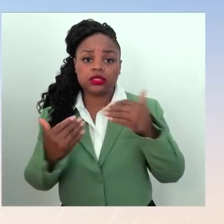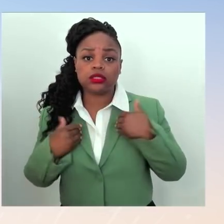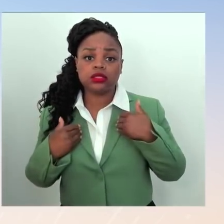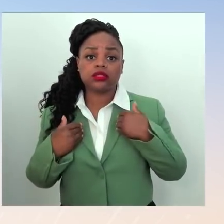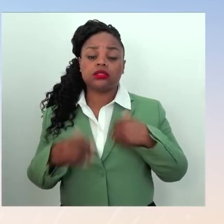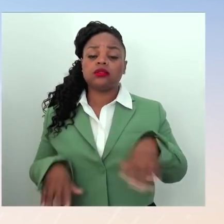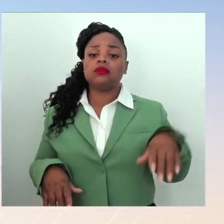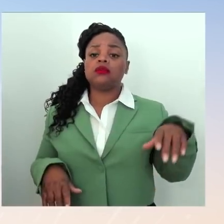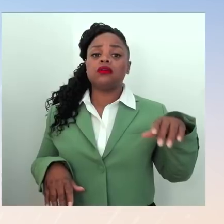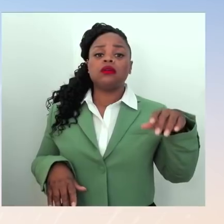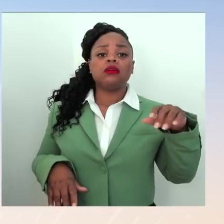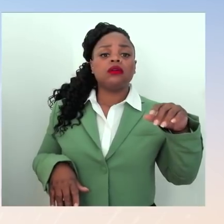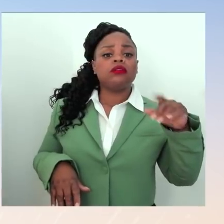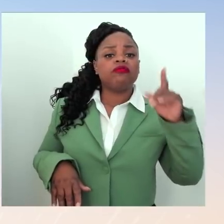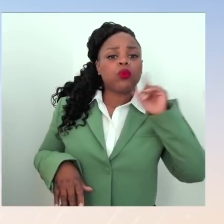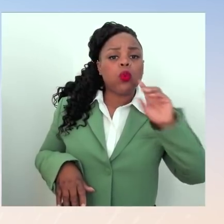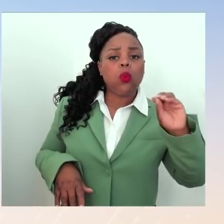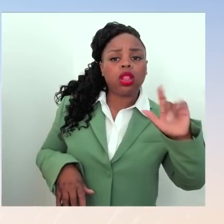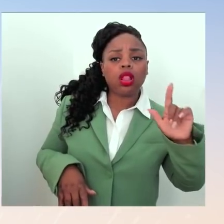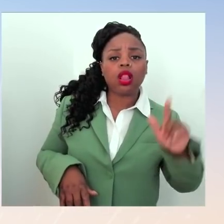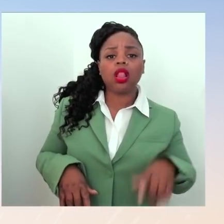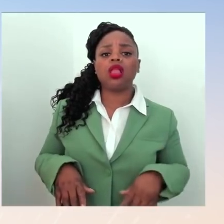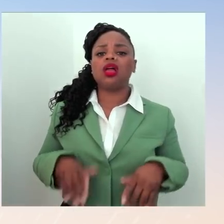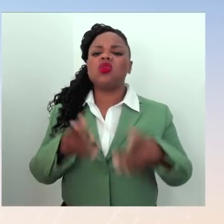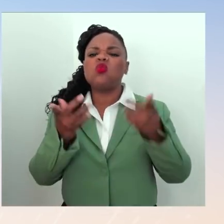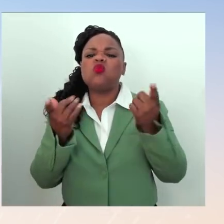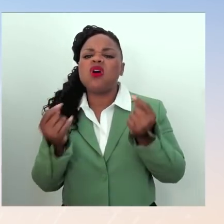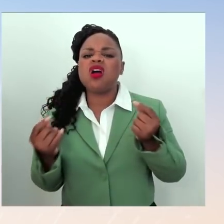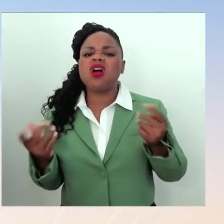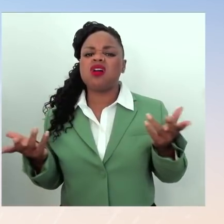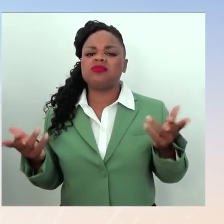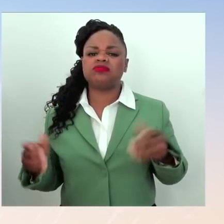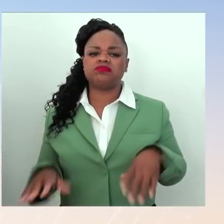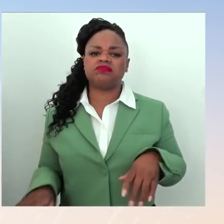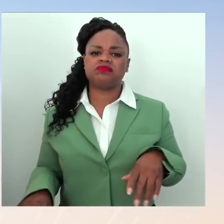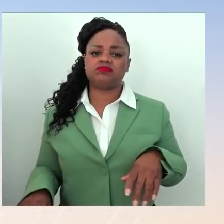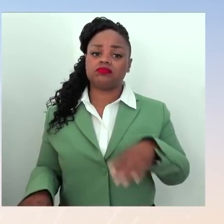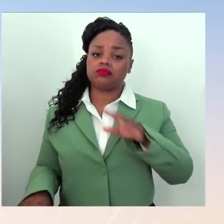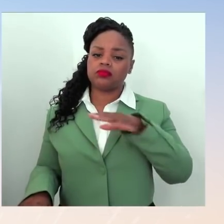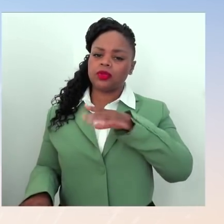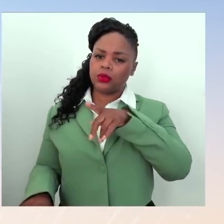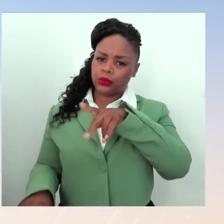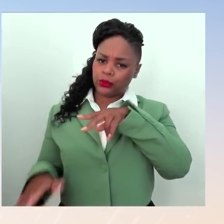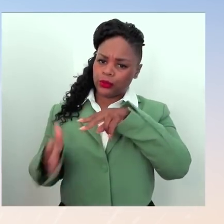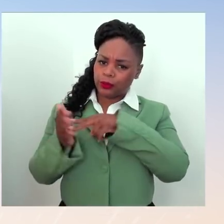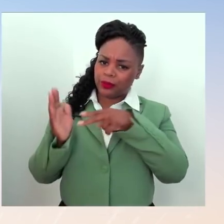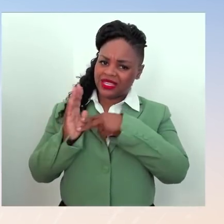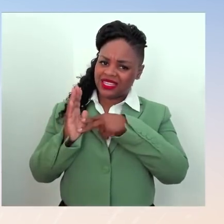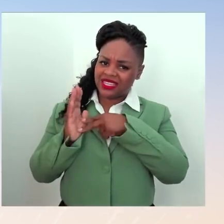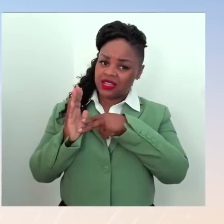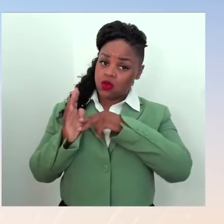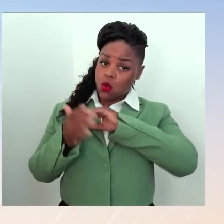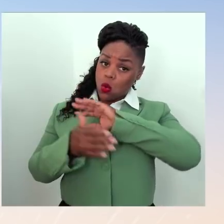Ms. Psaki: You mean for the global markets to -- for natural gas? Both. The Press: For natural gas or oil, on the global markets.